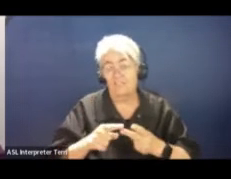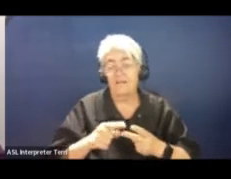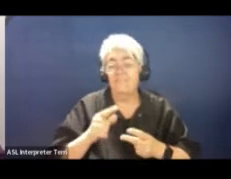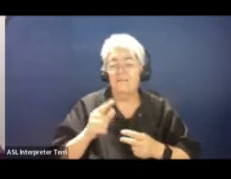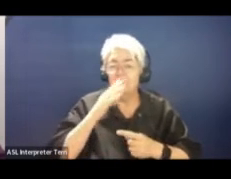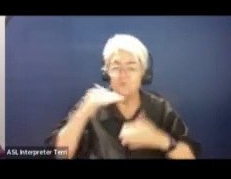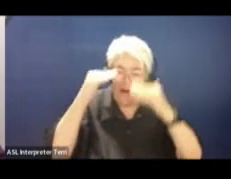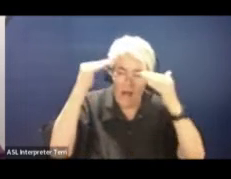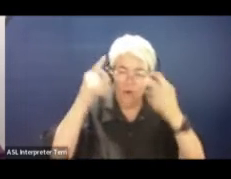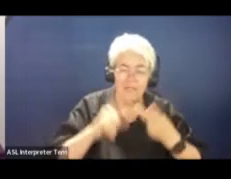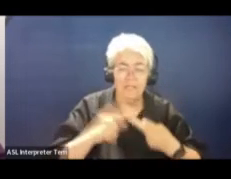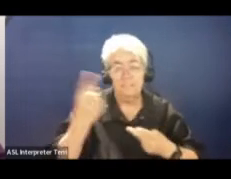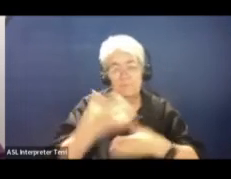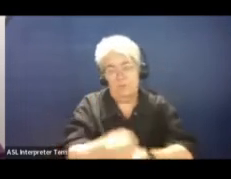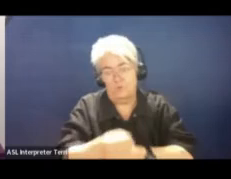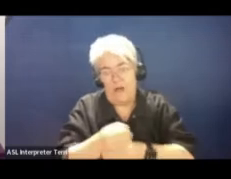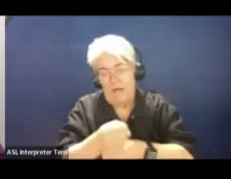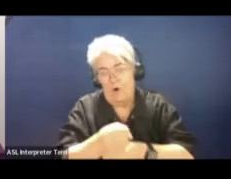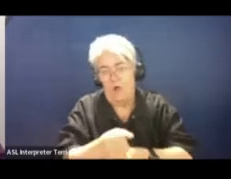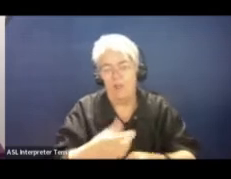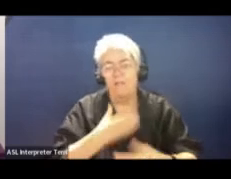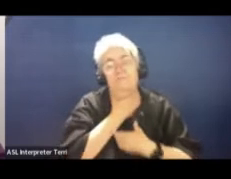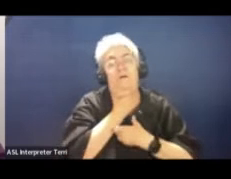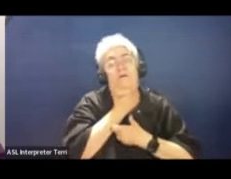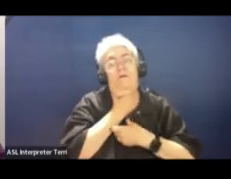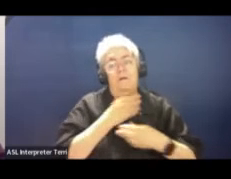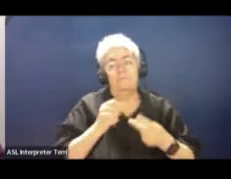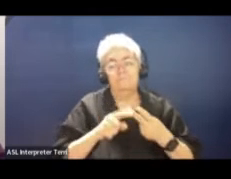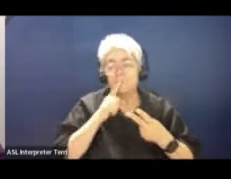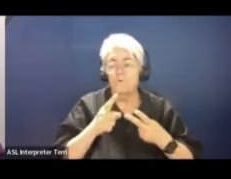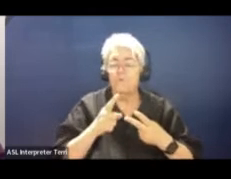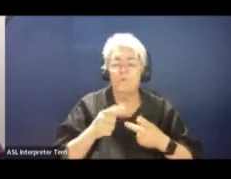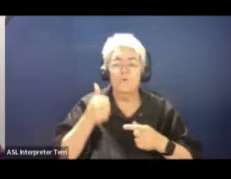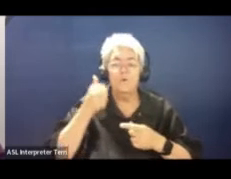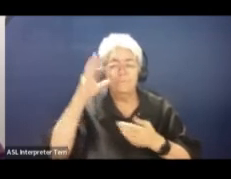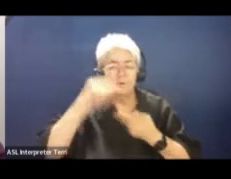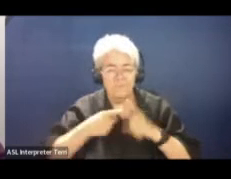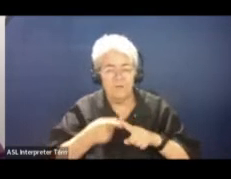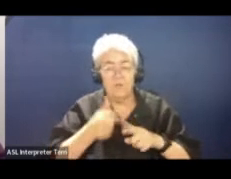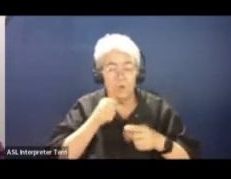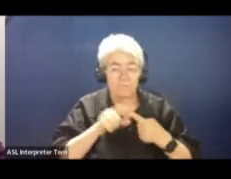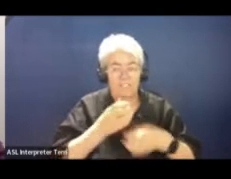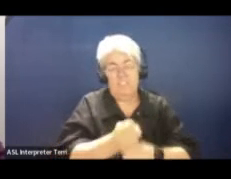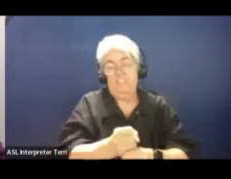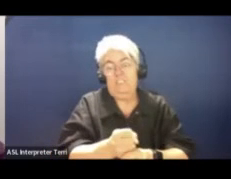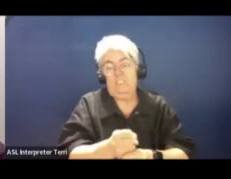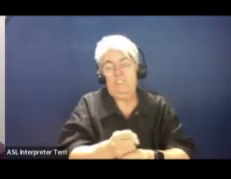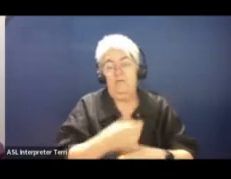strangulations, you know, intimate partner violence, drug overdoses with resuscitation. I